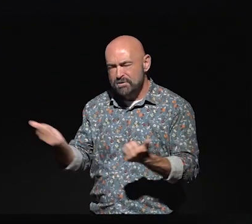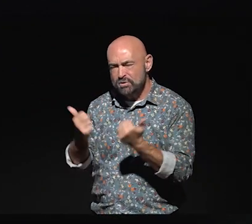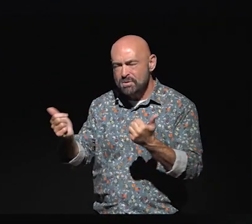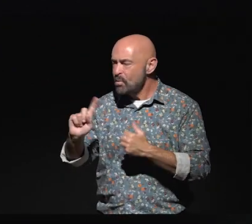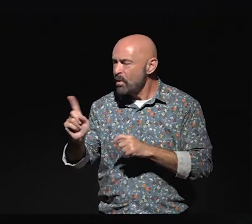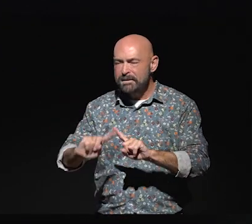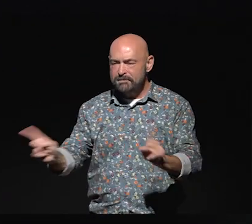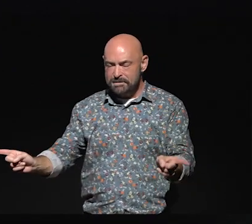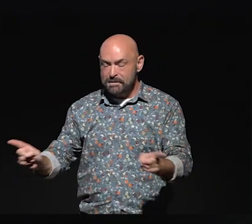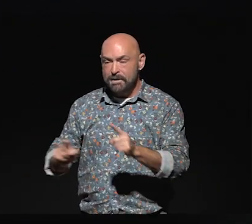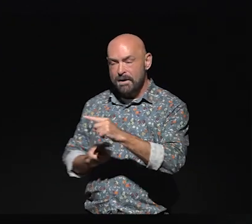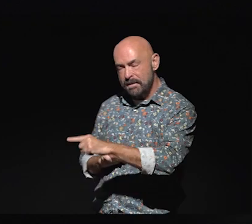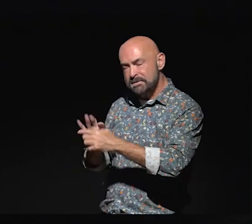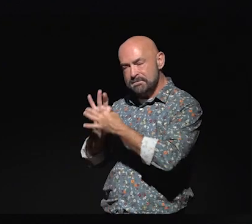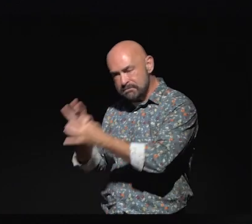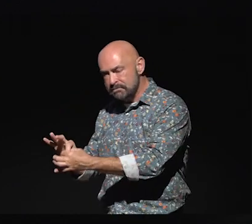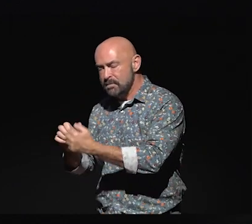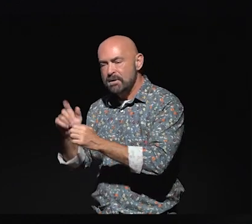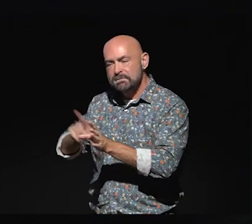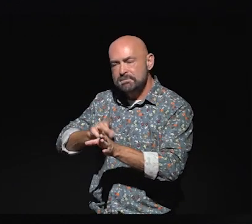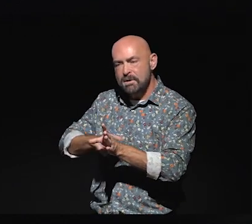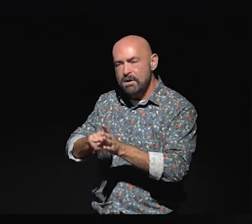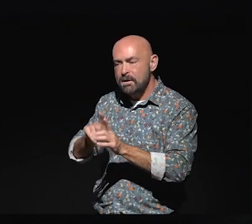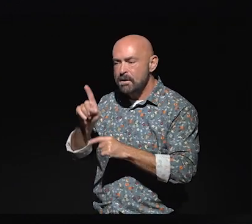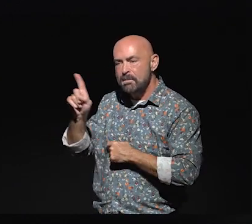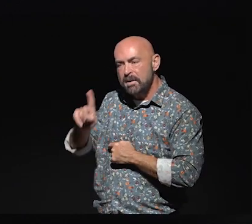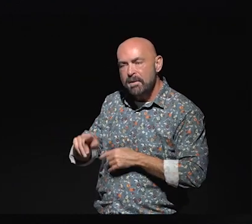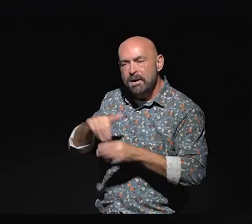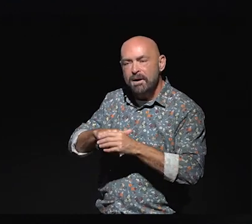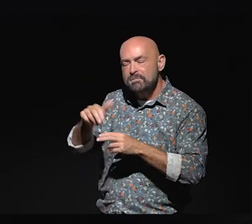Why in this intimate portrait as young people in Rome unfinished,